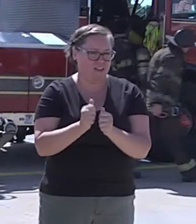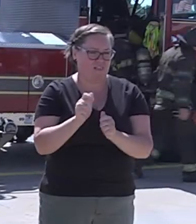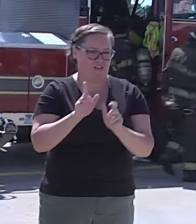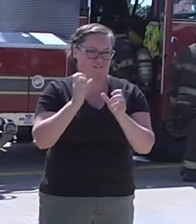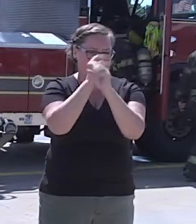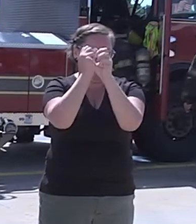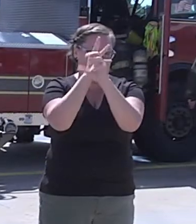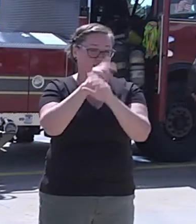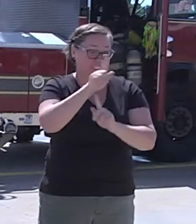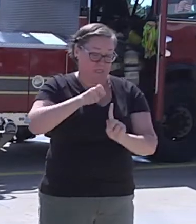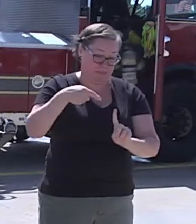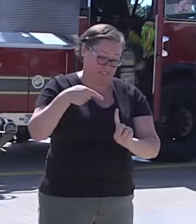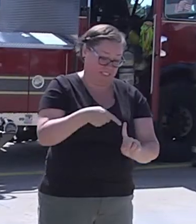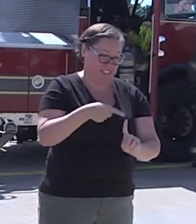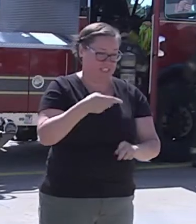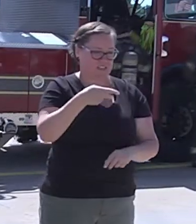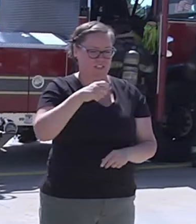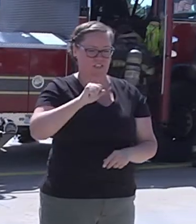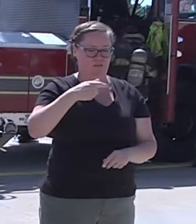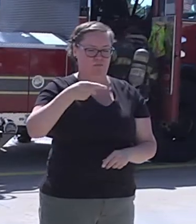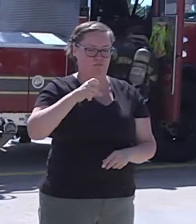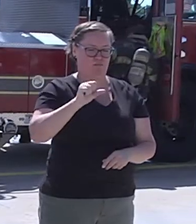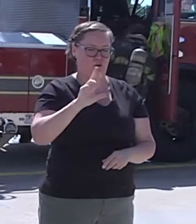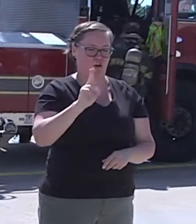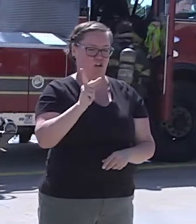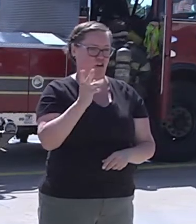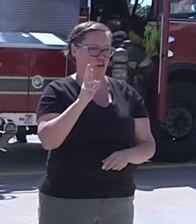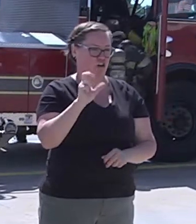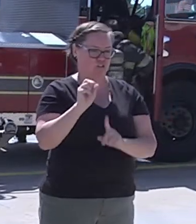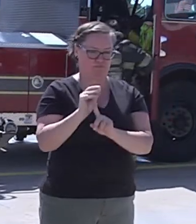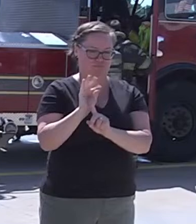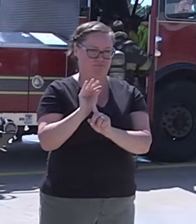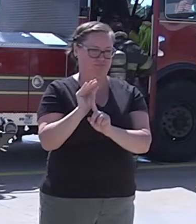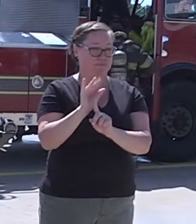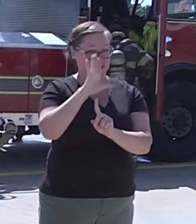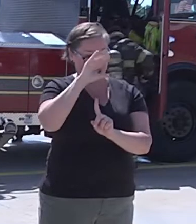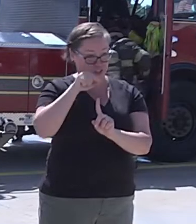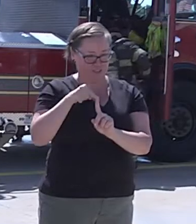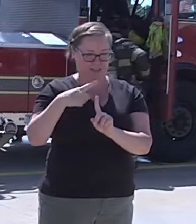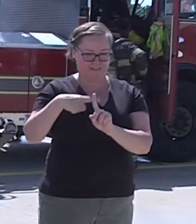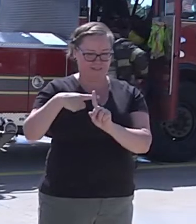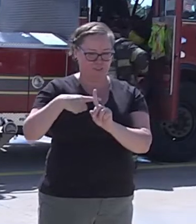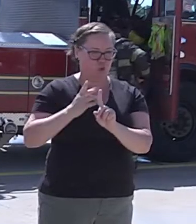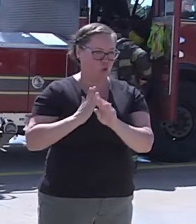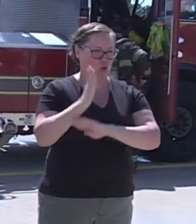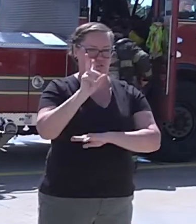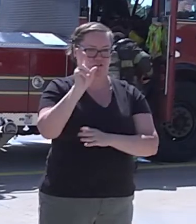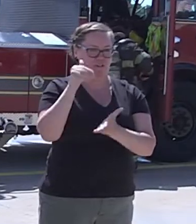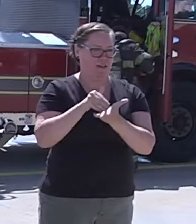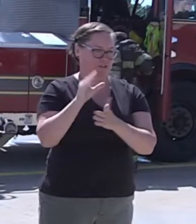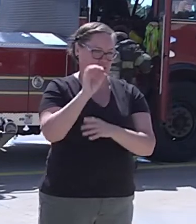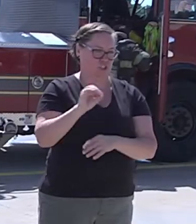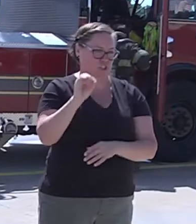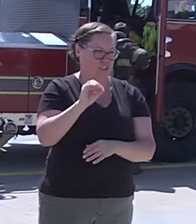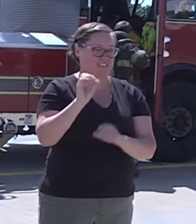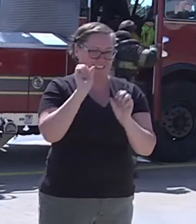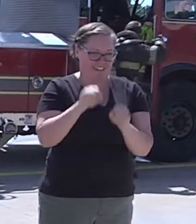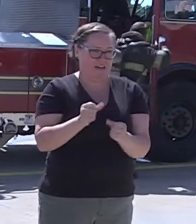known to have a tip temperature of over 2,000 de which basically that temperature can melt